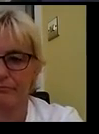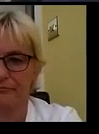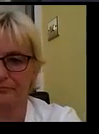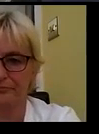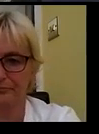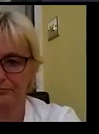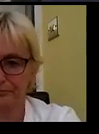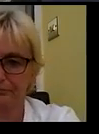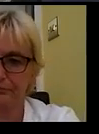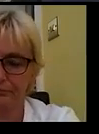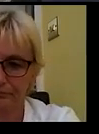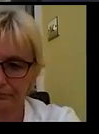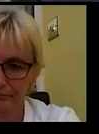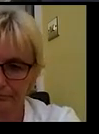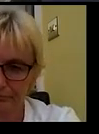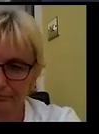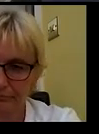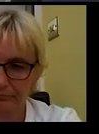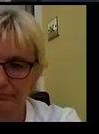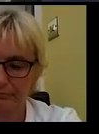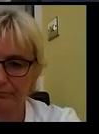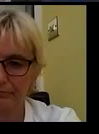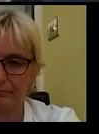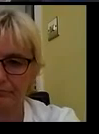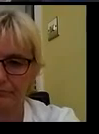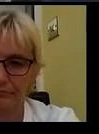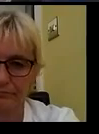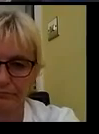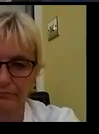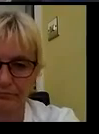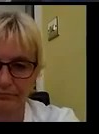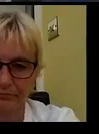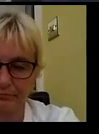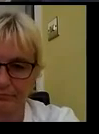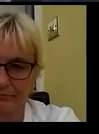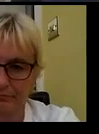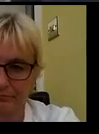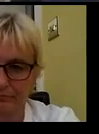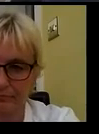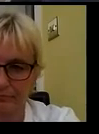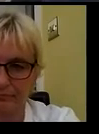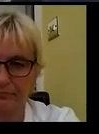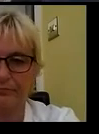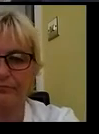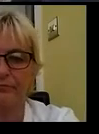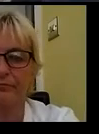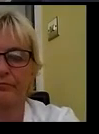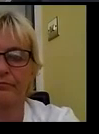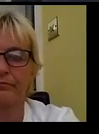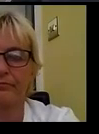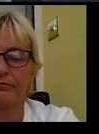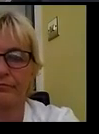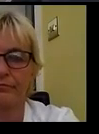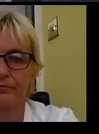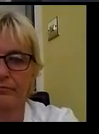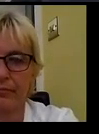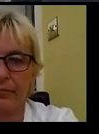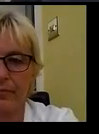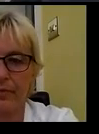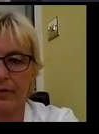lose their jobs we've launched a petition and we're asking people to contact the Chancellor of the Exchequer to reverse the decision we'll publish that